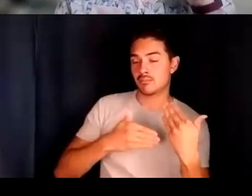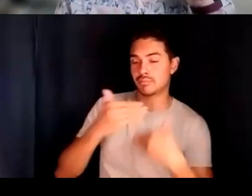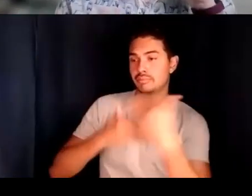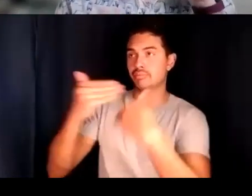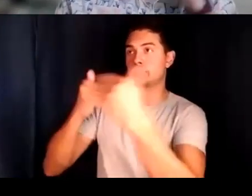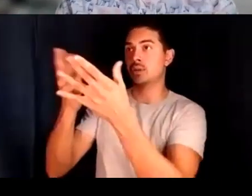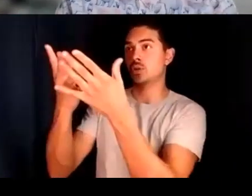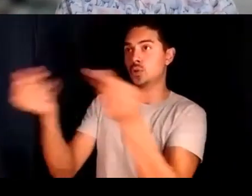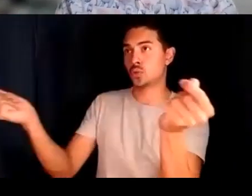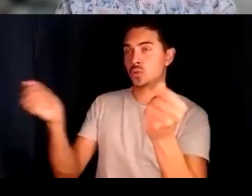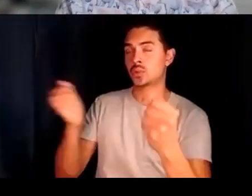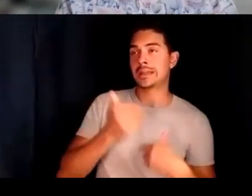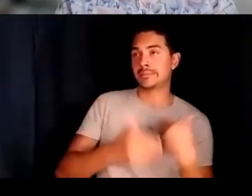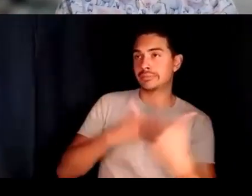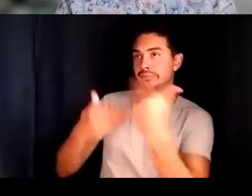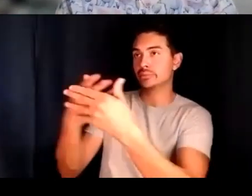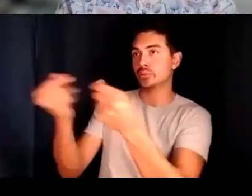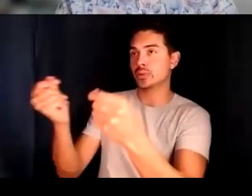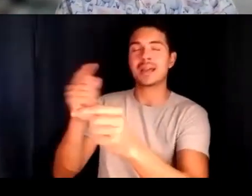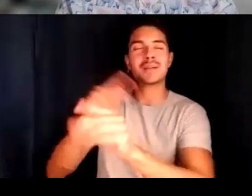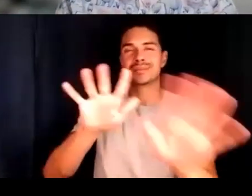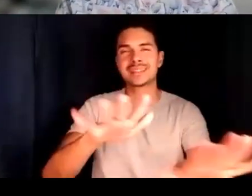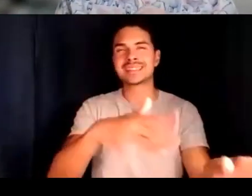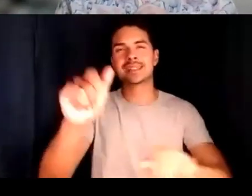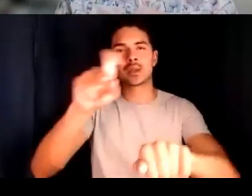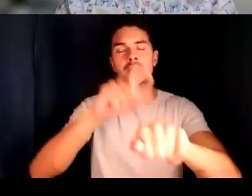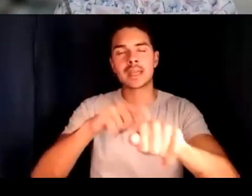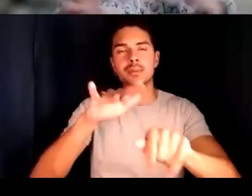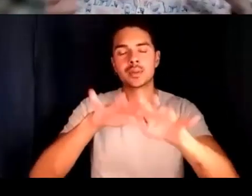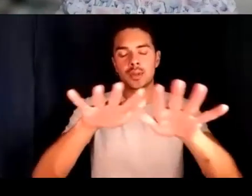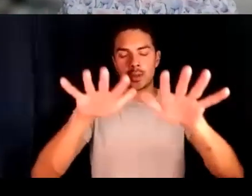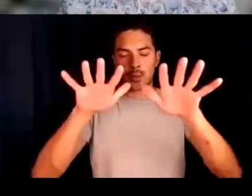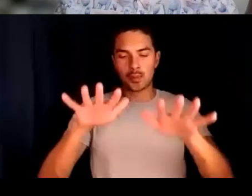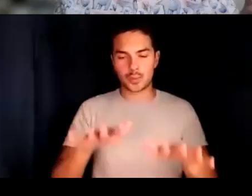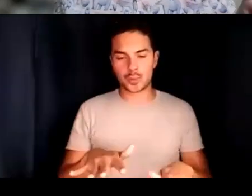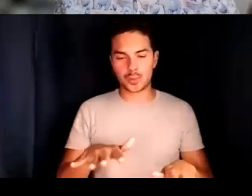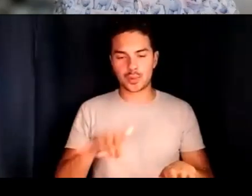but taking time out to be around for big feelings,